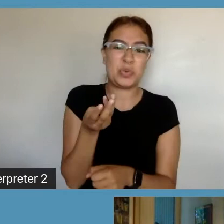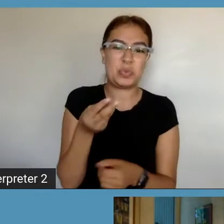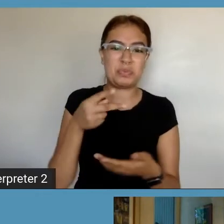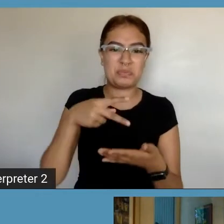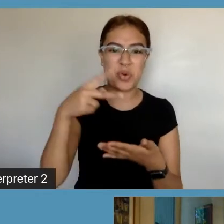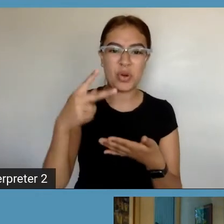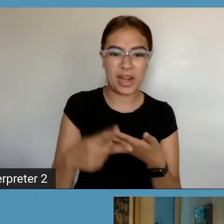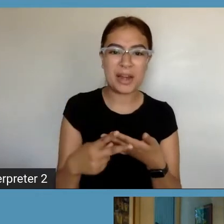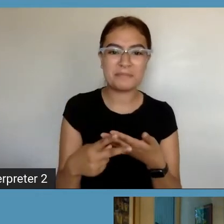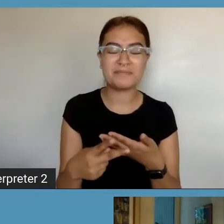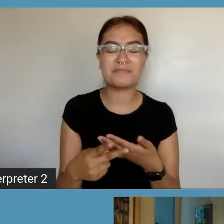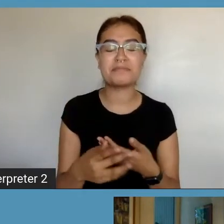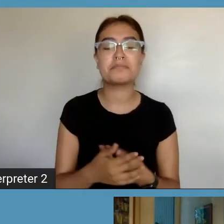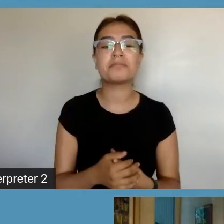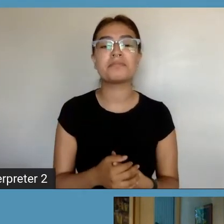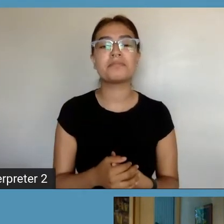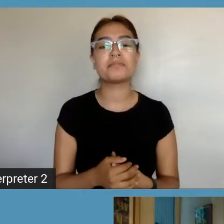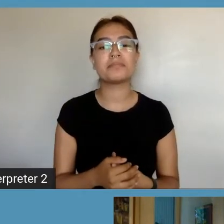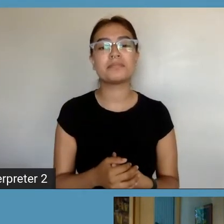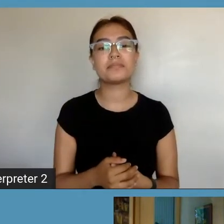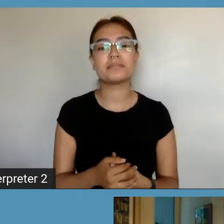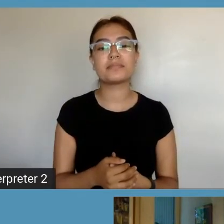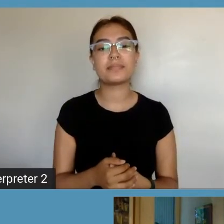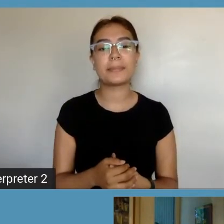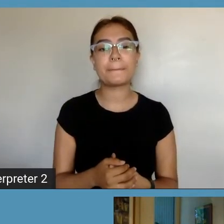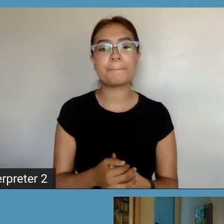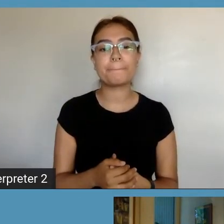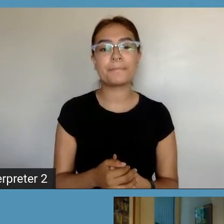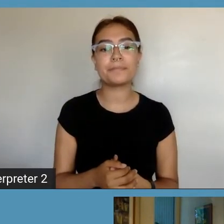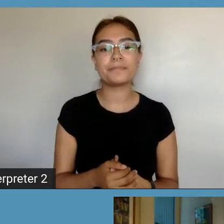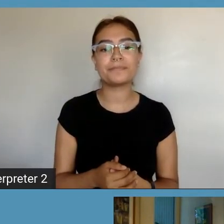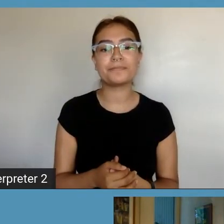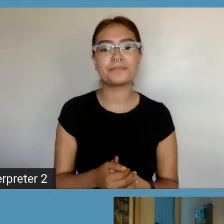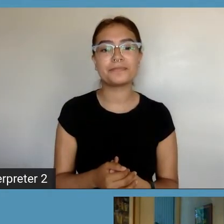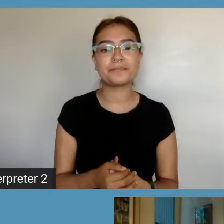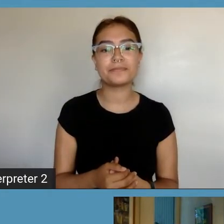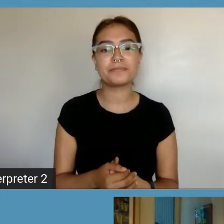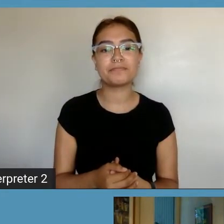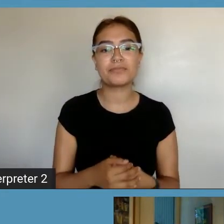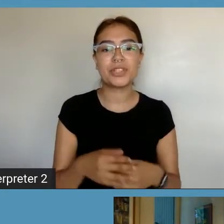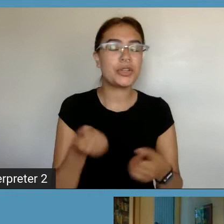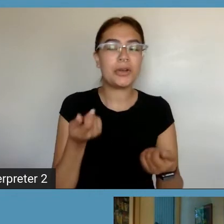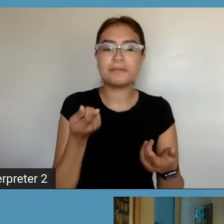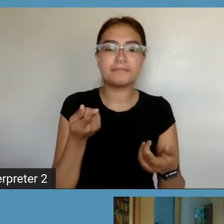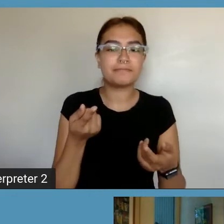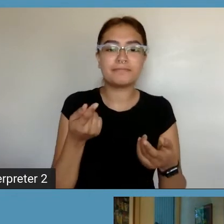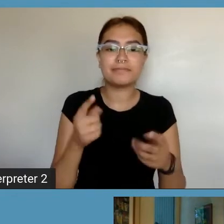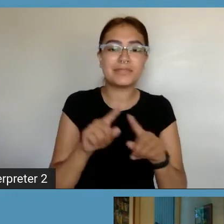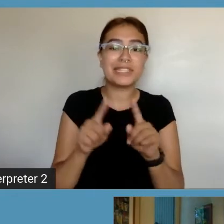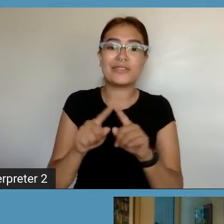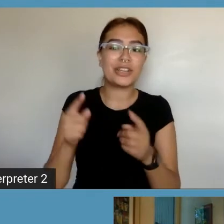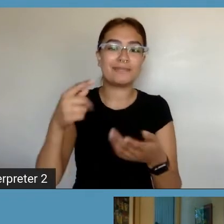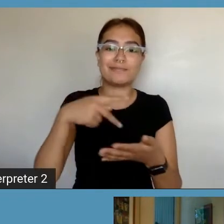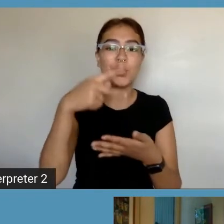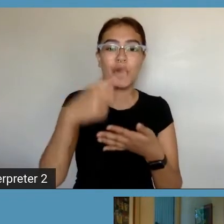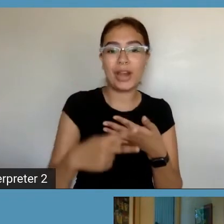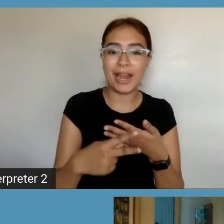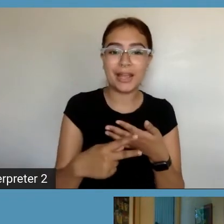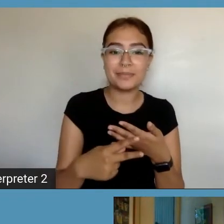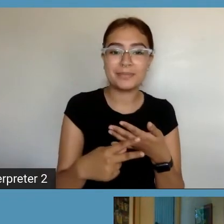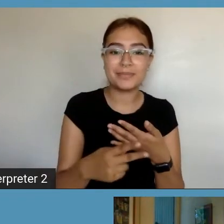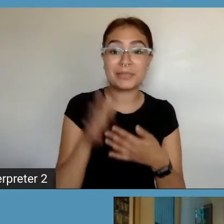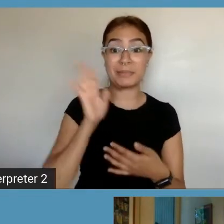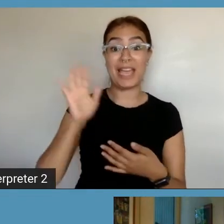and archive space, and content DM, which is now a dinosaur. Back then content DM was all the rage.